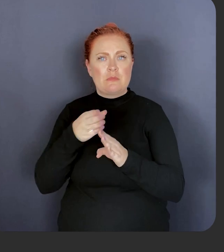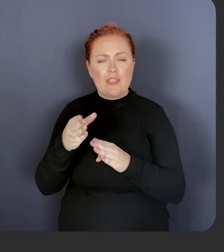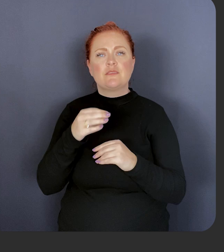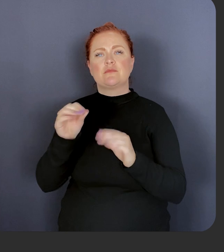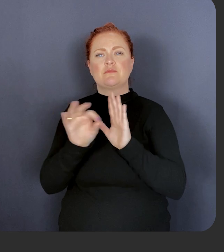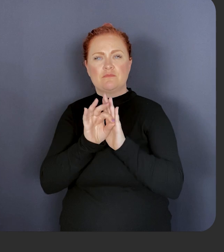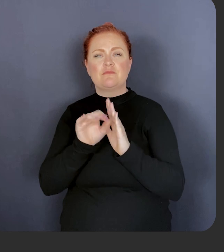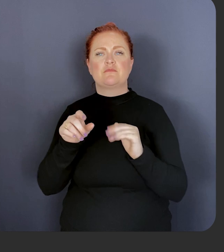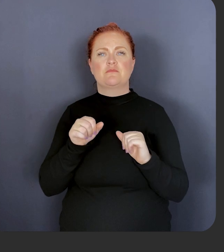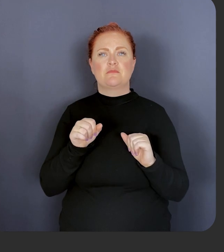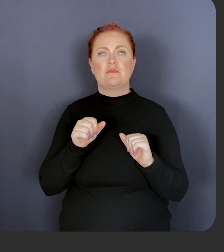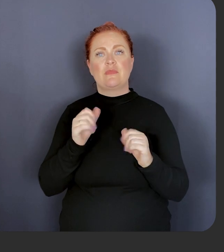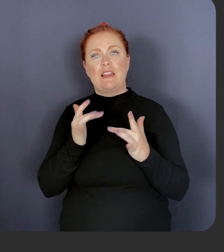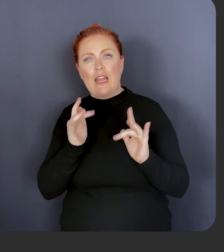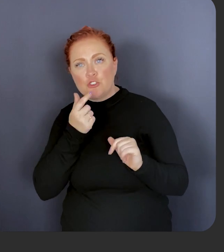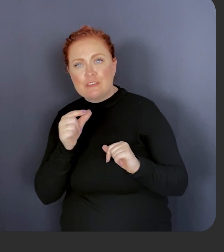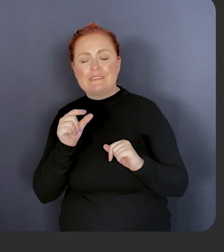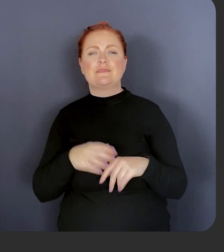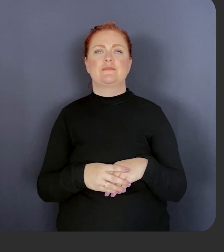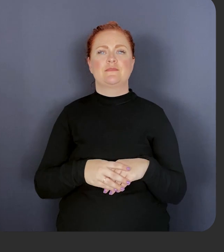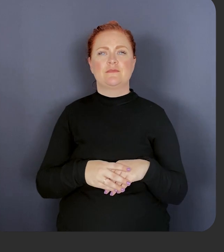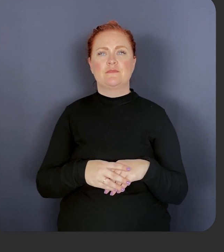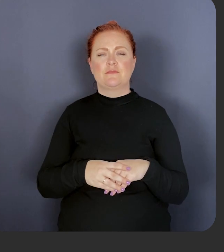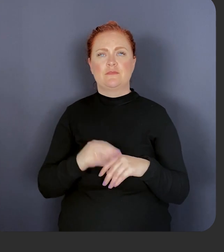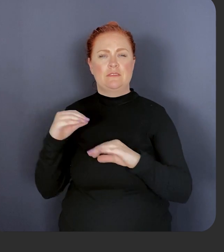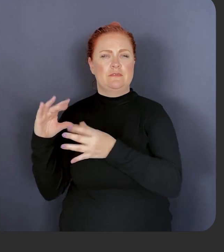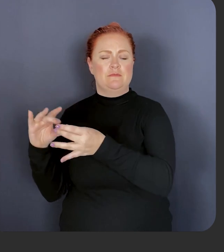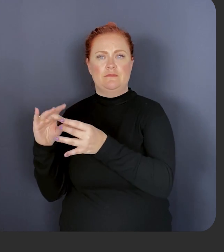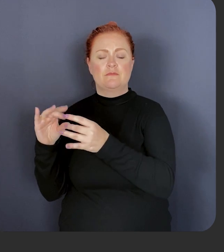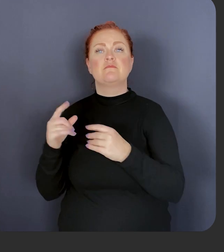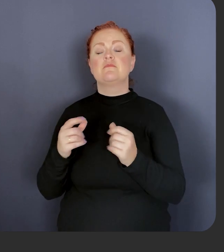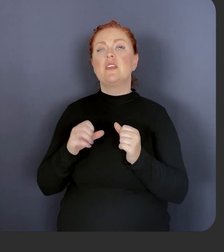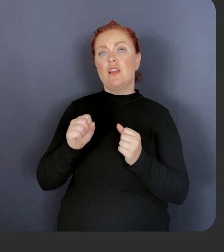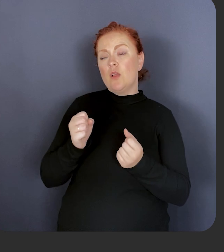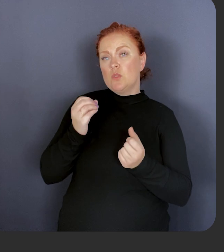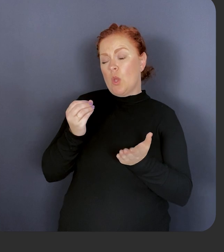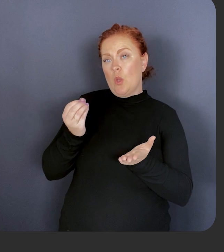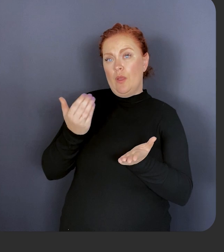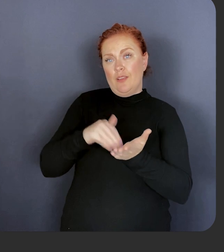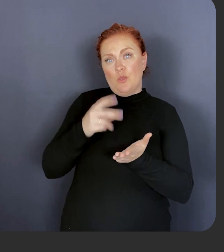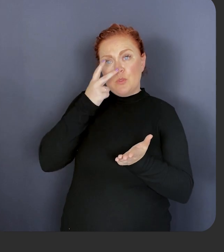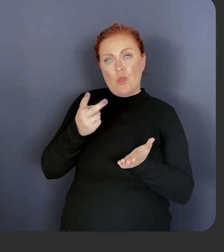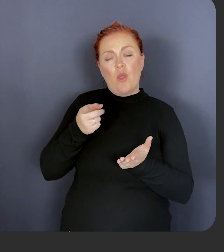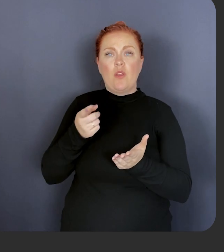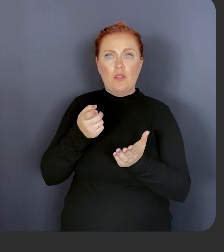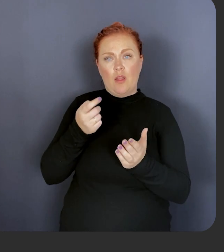Select color light green. You are currently on a button group. To-- VoiceOver off. Yeah. And so there you saw, with a little bit